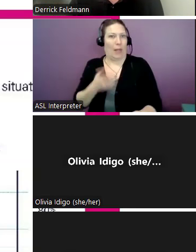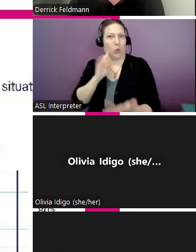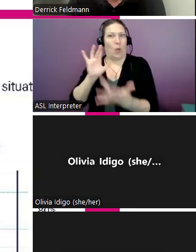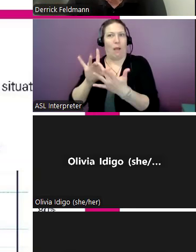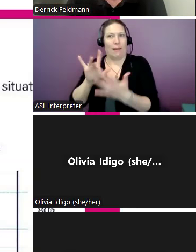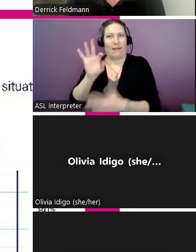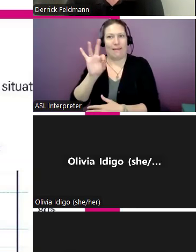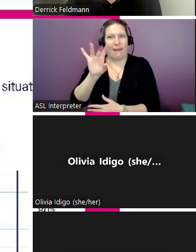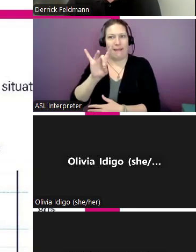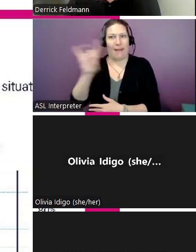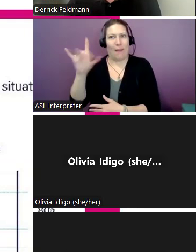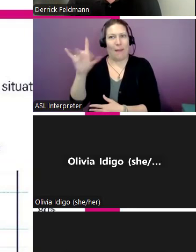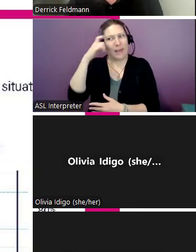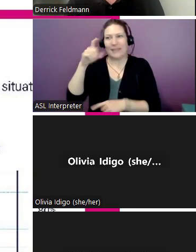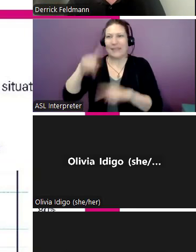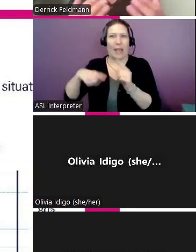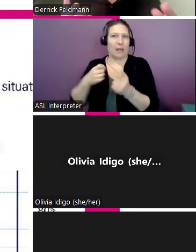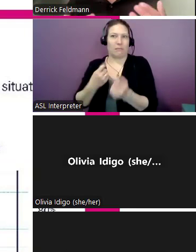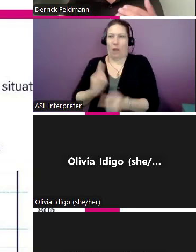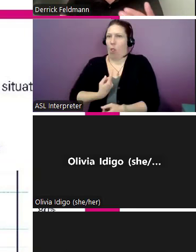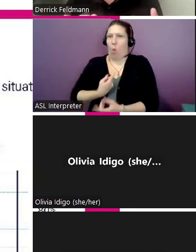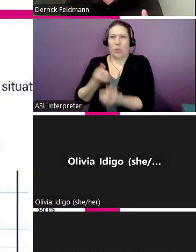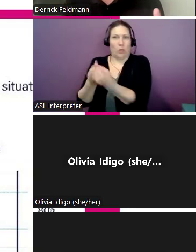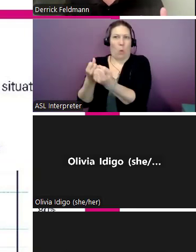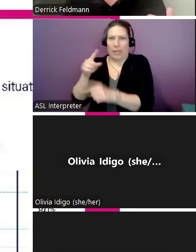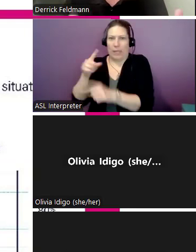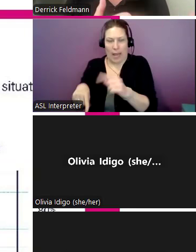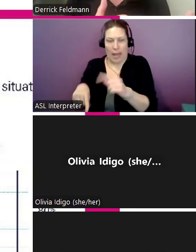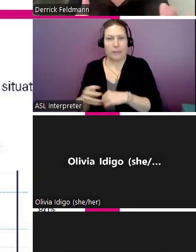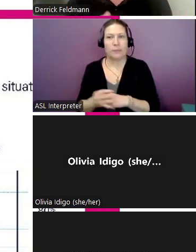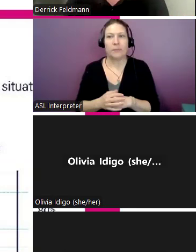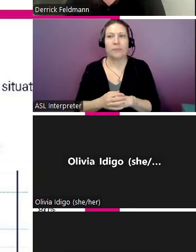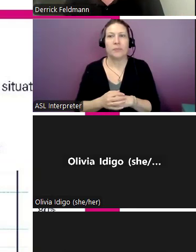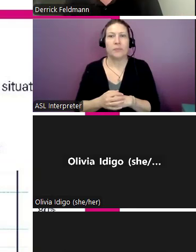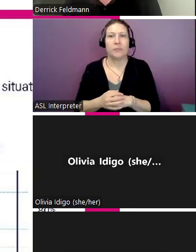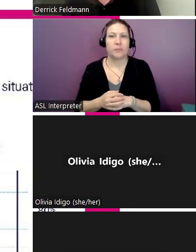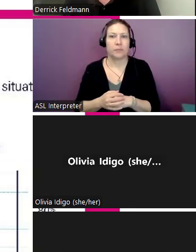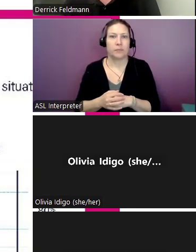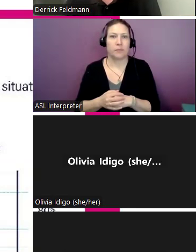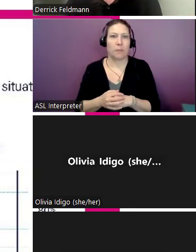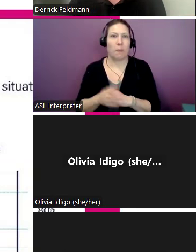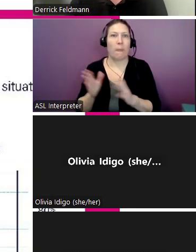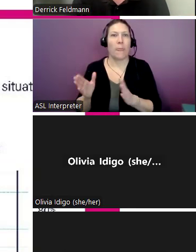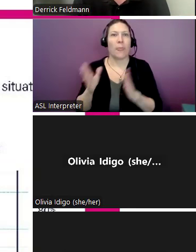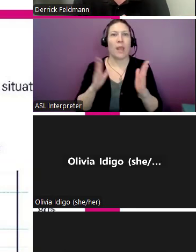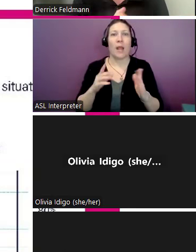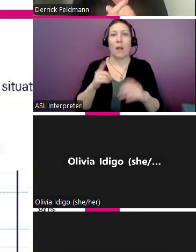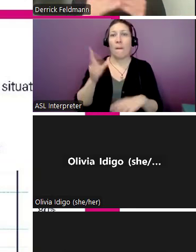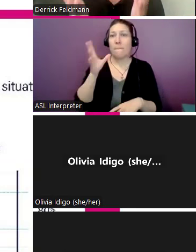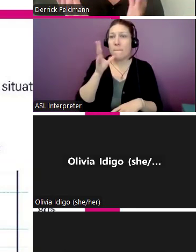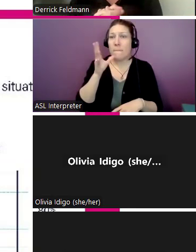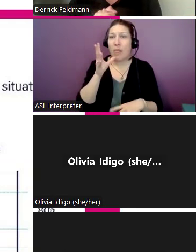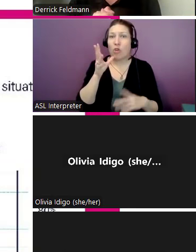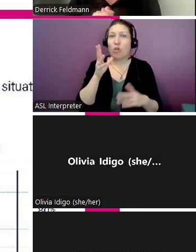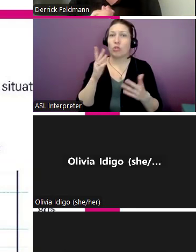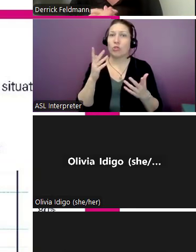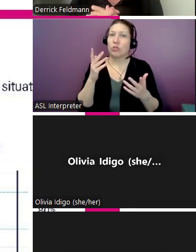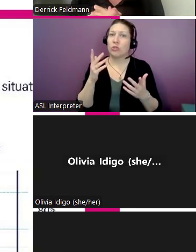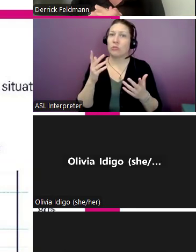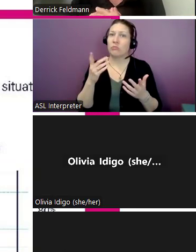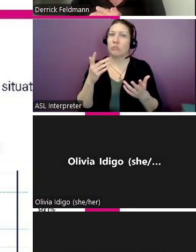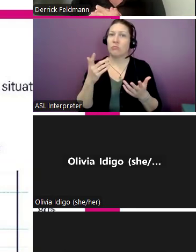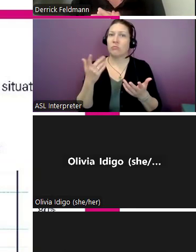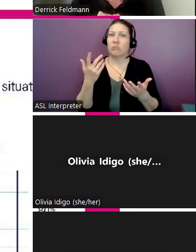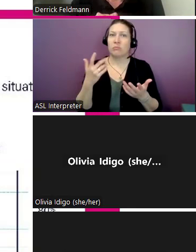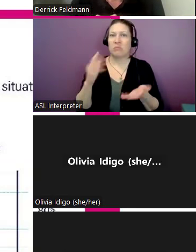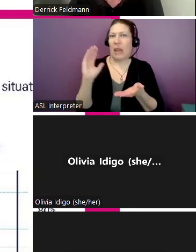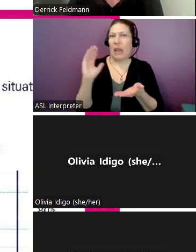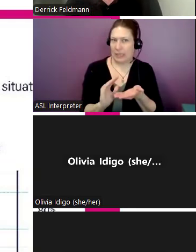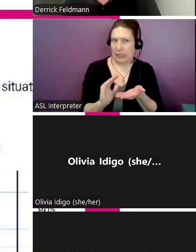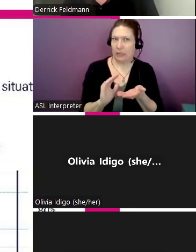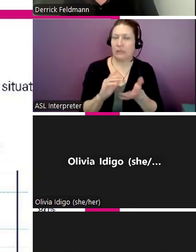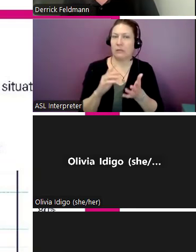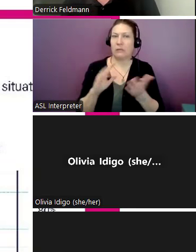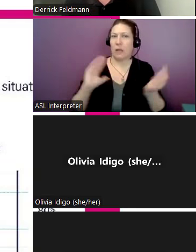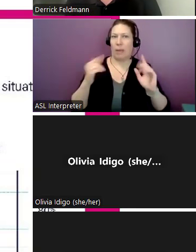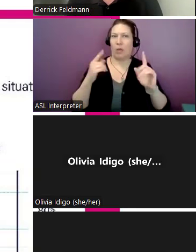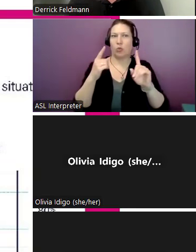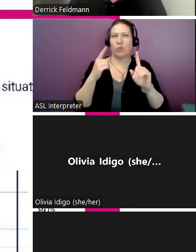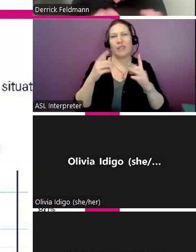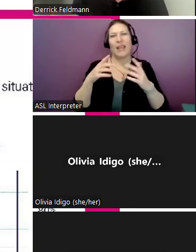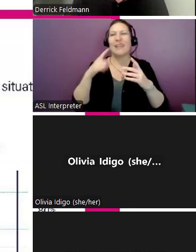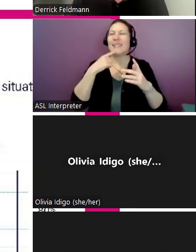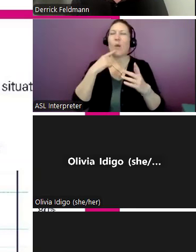Fewer mothers. Of course we saw that we're a little bit that had differences compared to our trusted messengers too as well said that they'd use 988 to learn more about mental health in general.